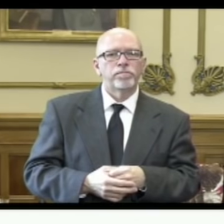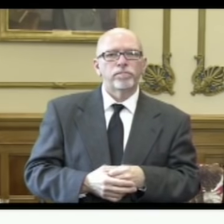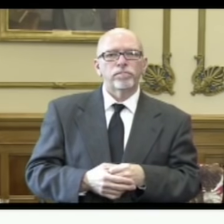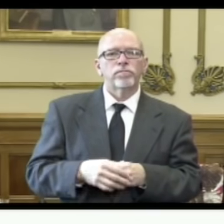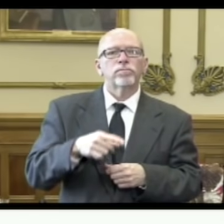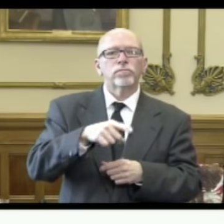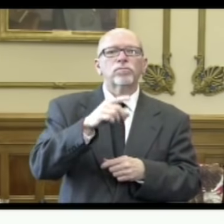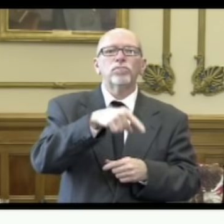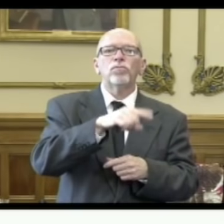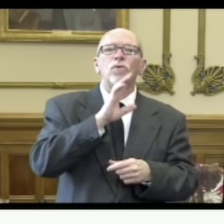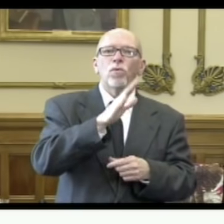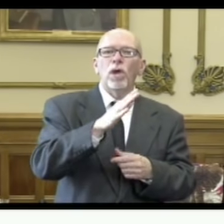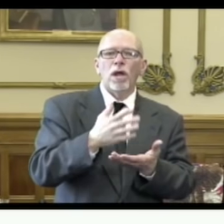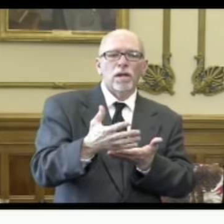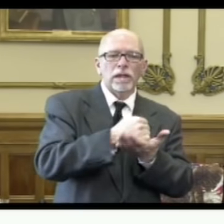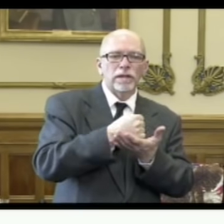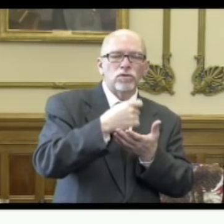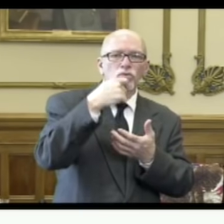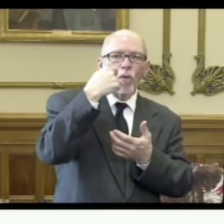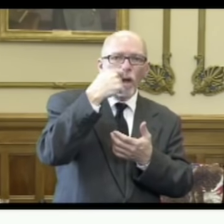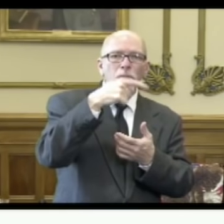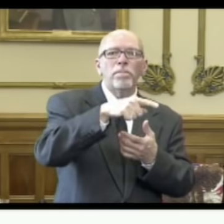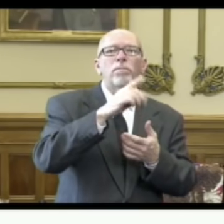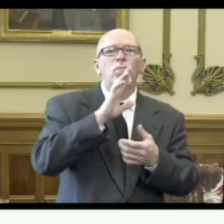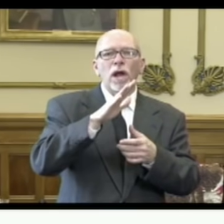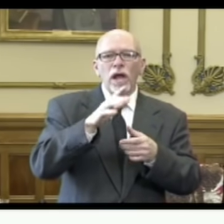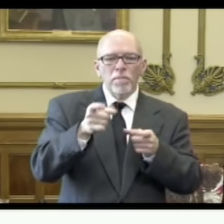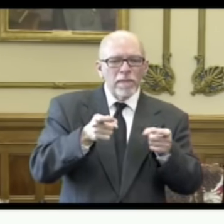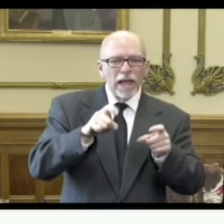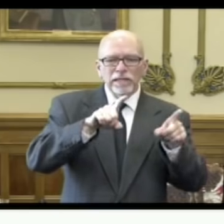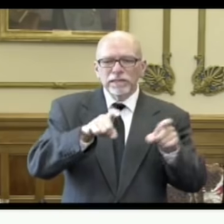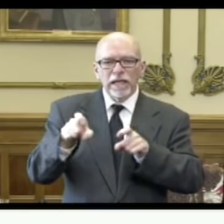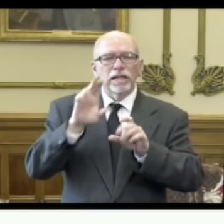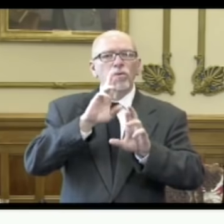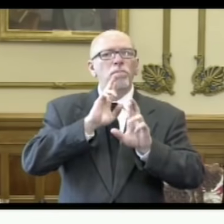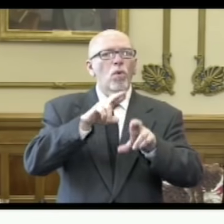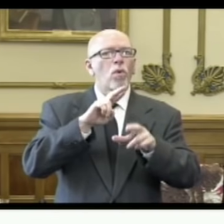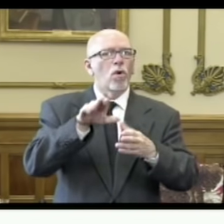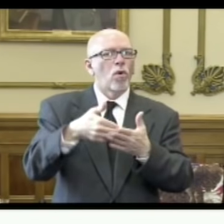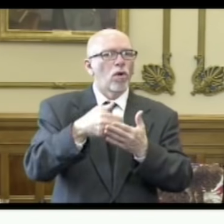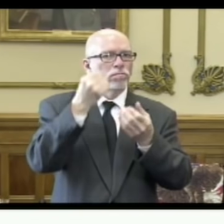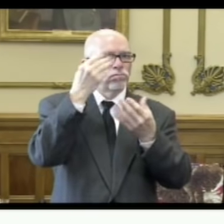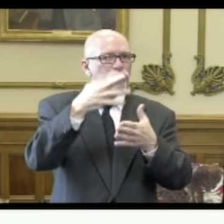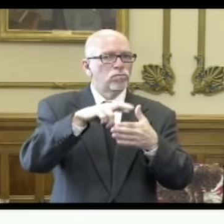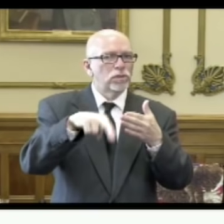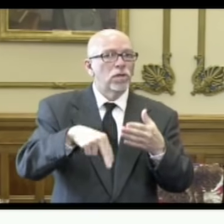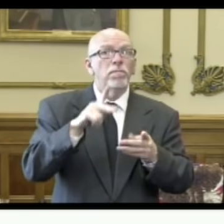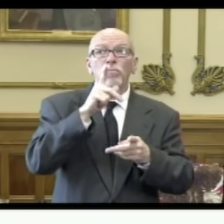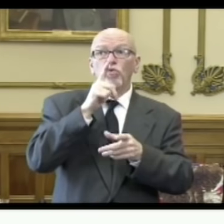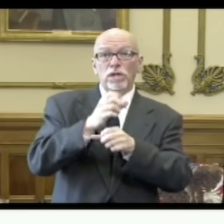WE'RE GOING TO BE EXPANDING TESTING AND THAT WILL BE EVALUATED ON A MONTHLY BASIS. OPTUM SERVE WILL COLLECT THE